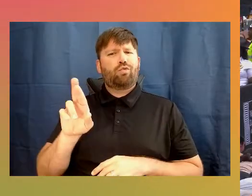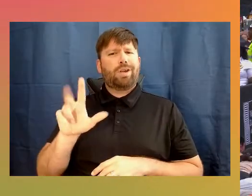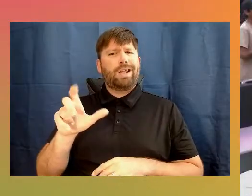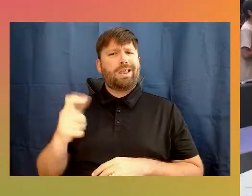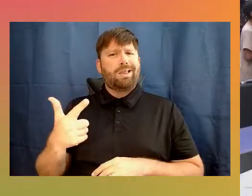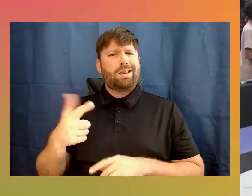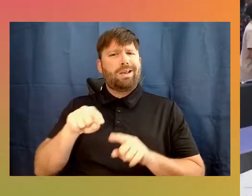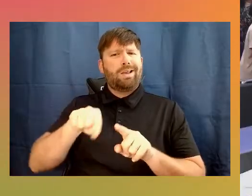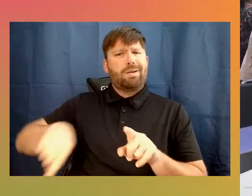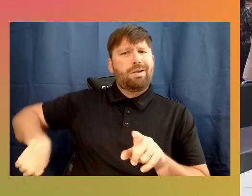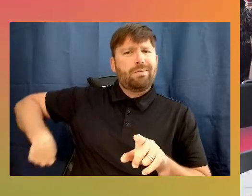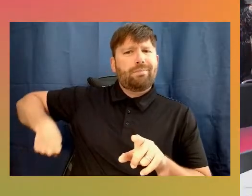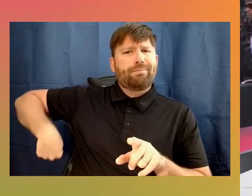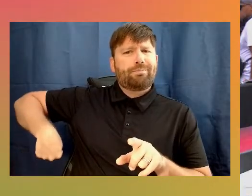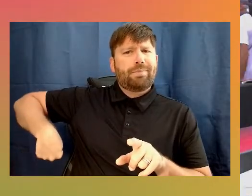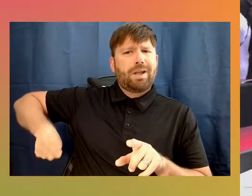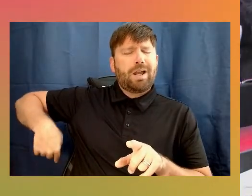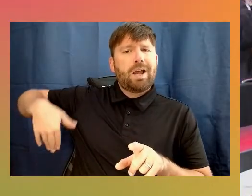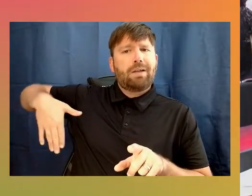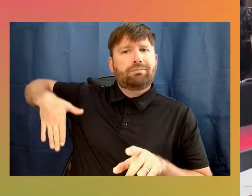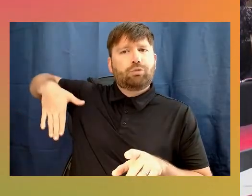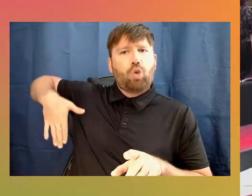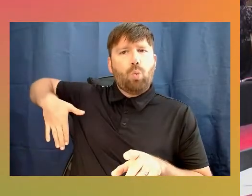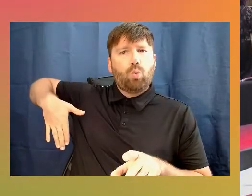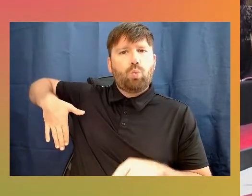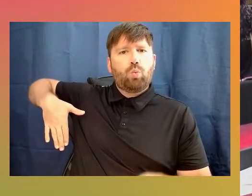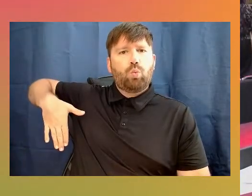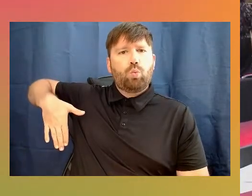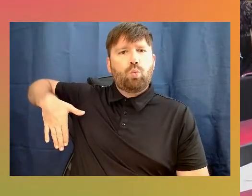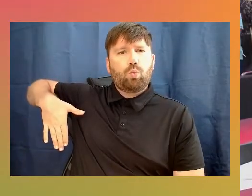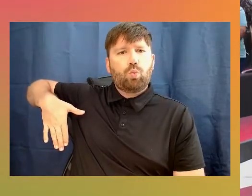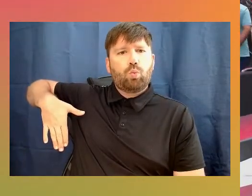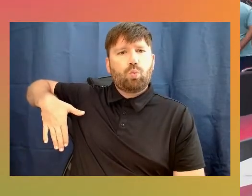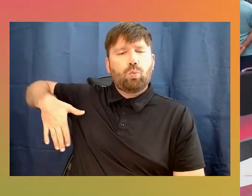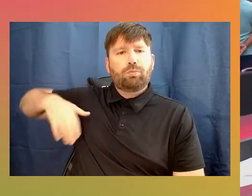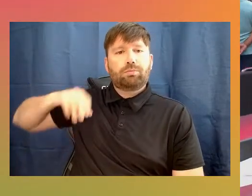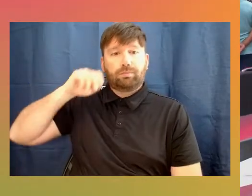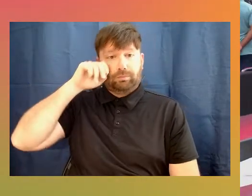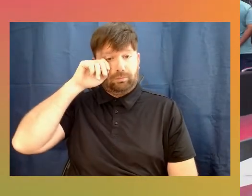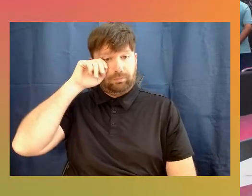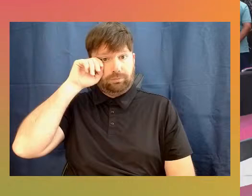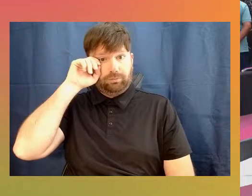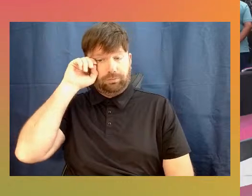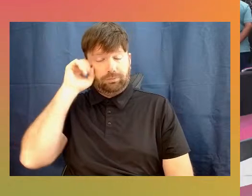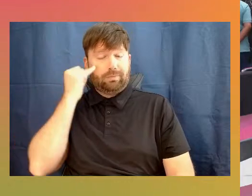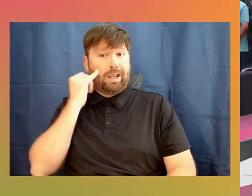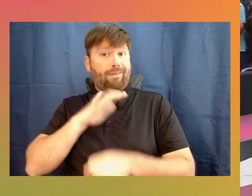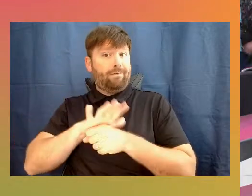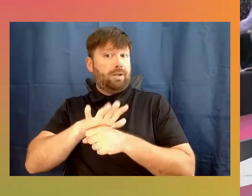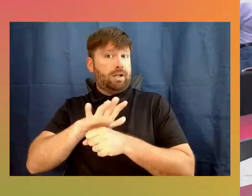FINDING A NEUTRAL SPINE. ALLOW THE RIGHT LEG TO EXTEND BEHIND YOU.